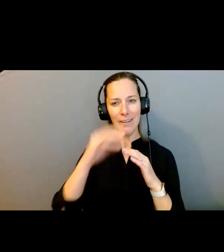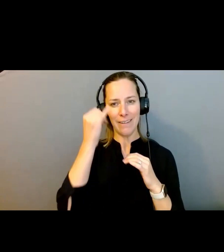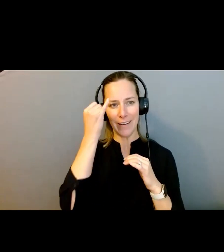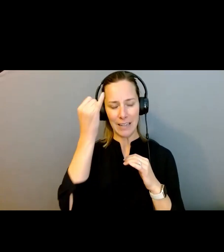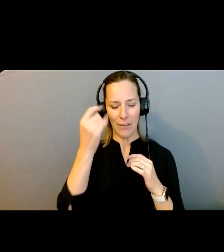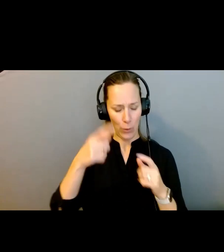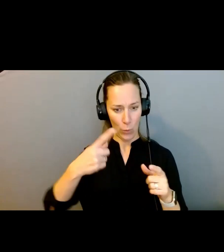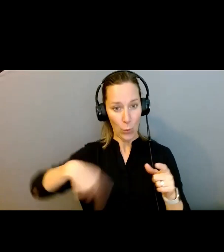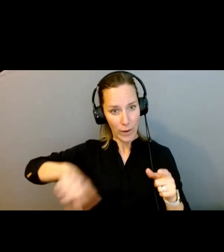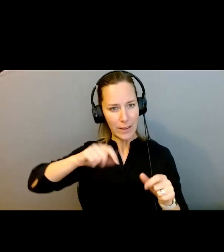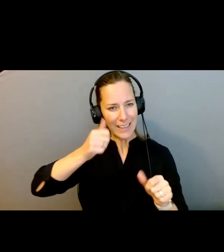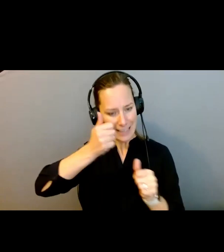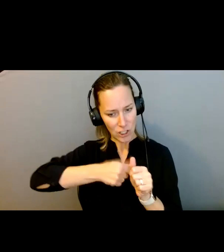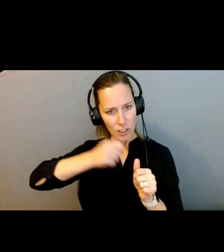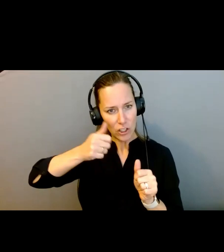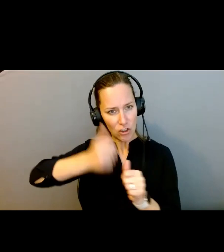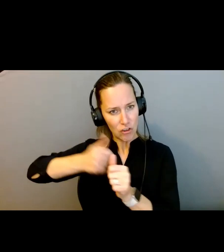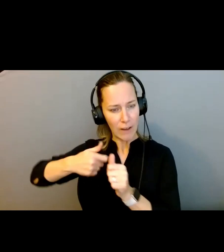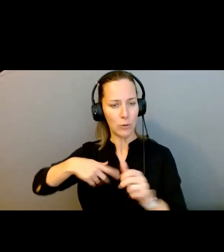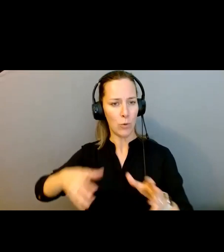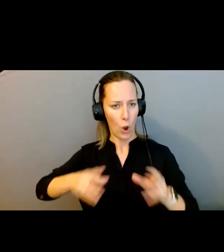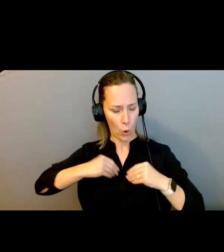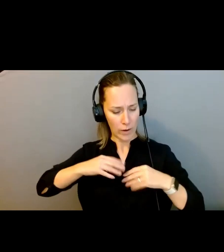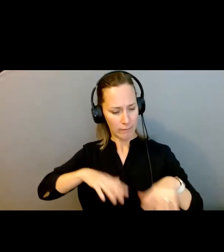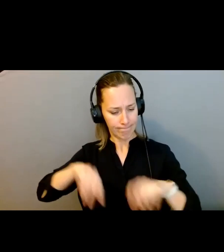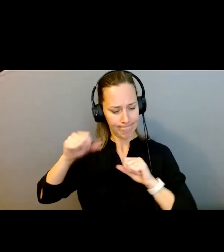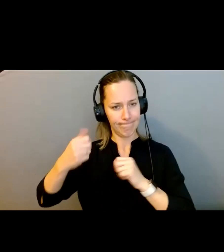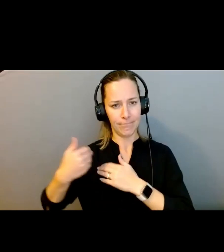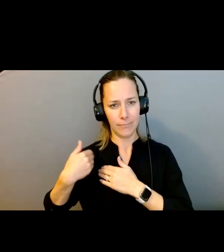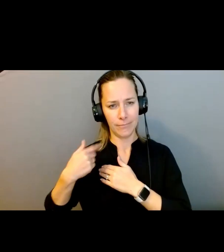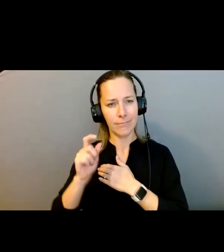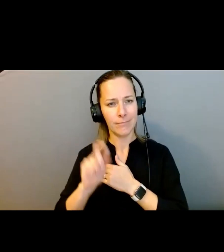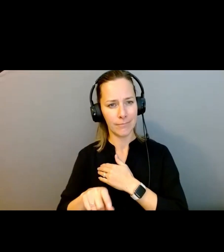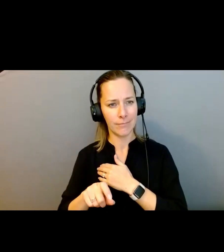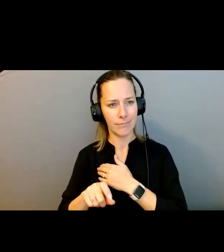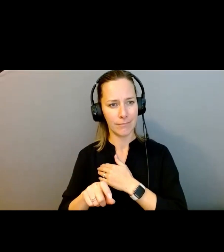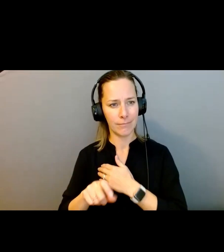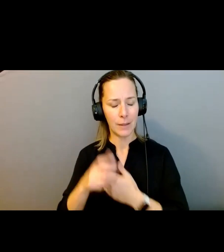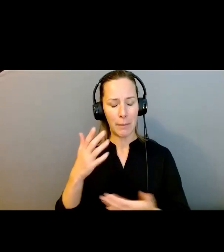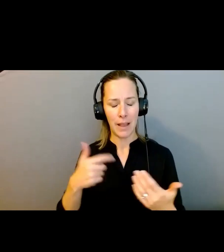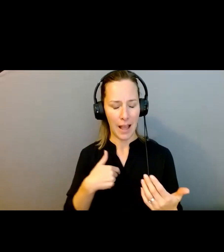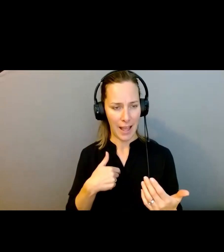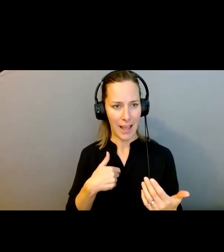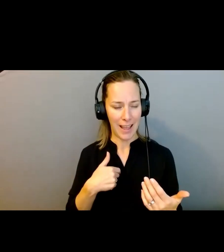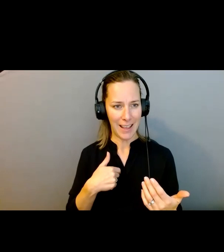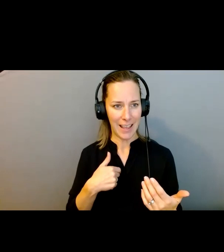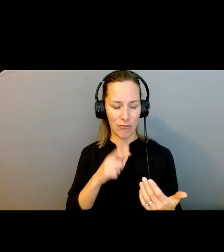we need to take responsibility. Maybe I'll just start by expressing my sincerest gratitude for